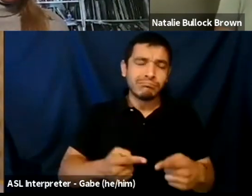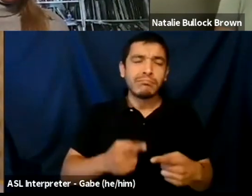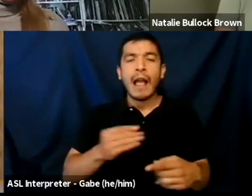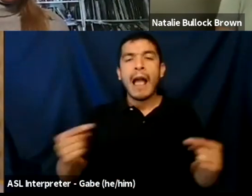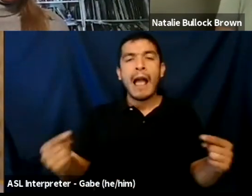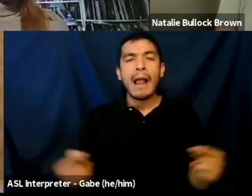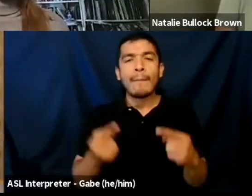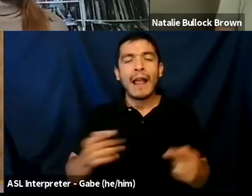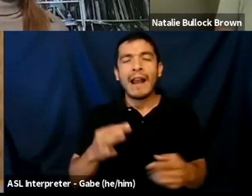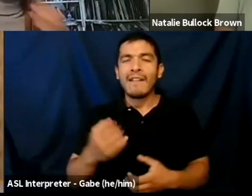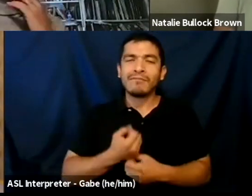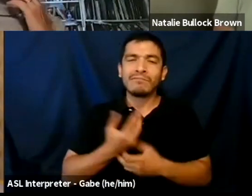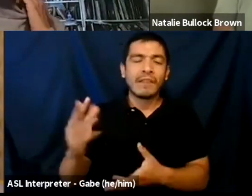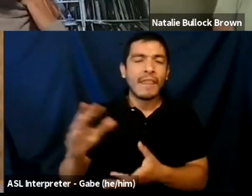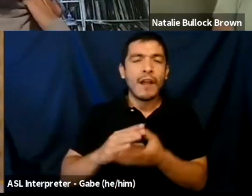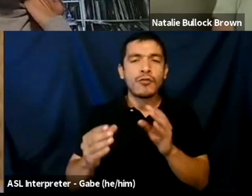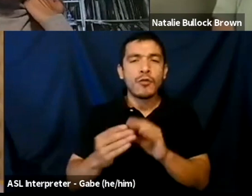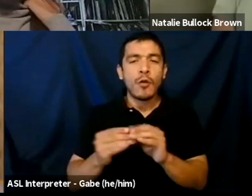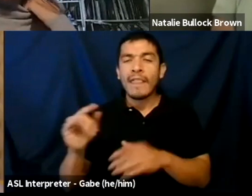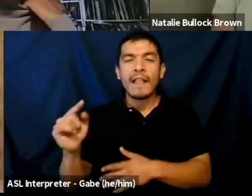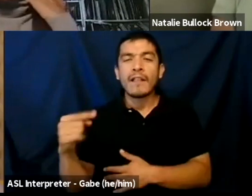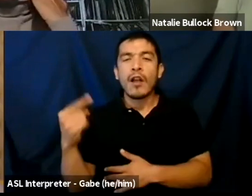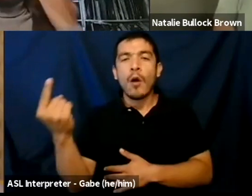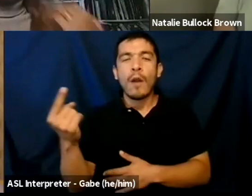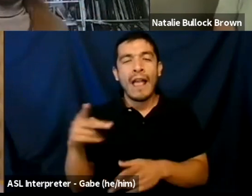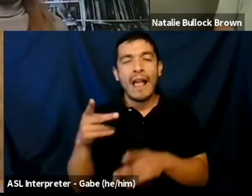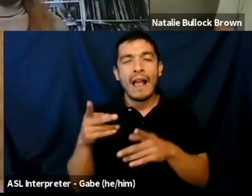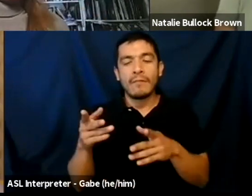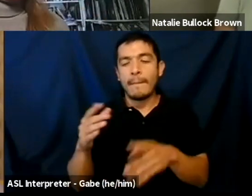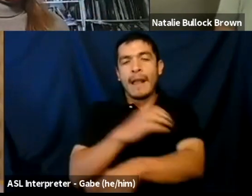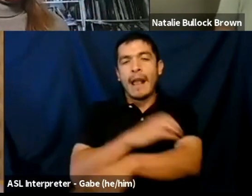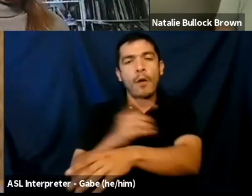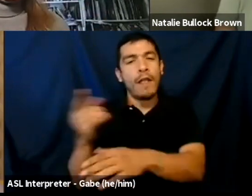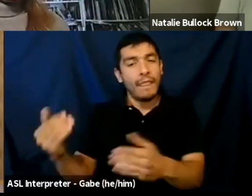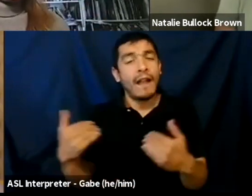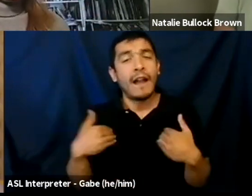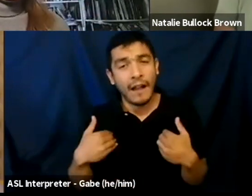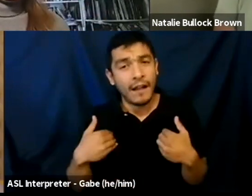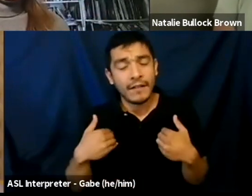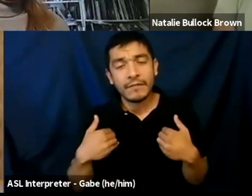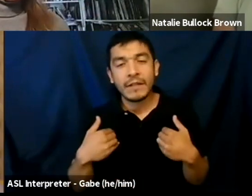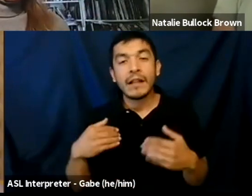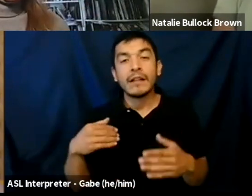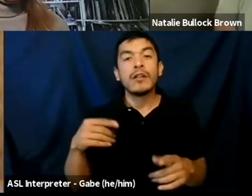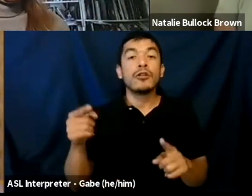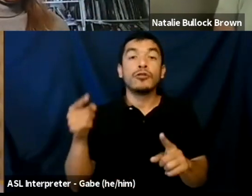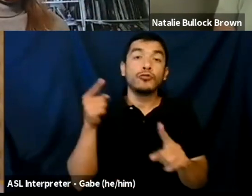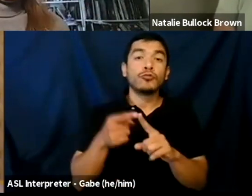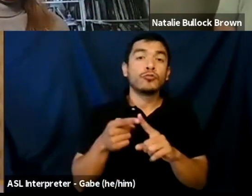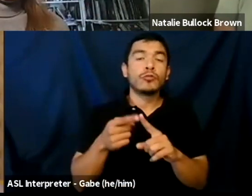which for many of them was the only sort of currency that they had in order to try to get a response